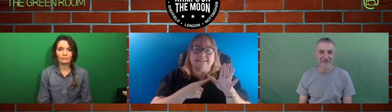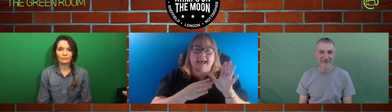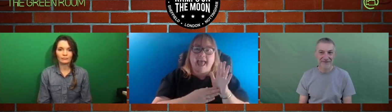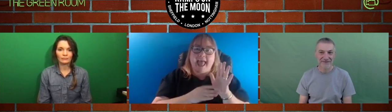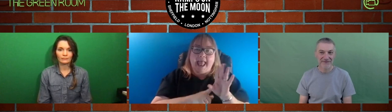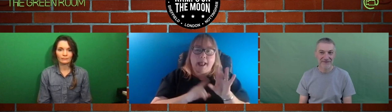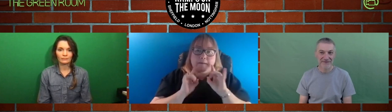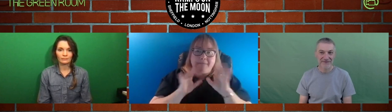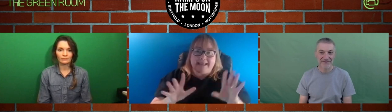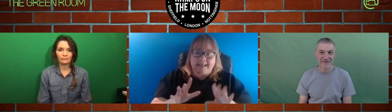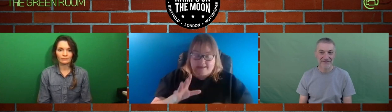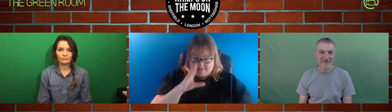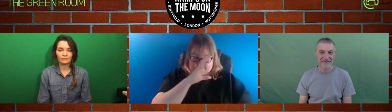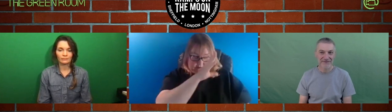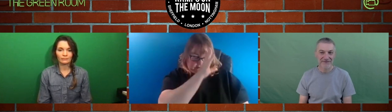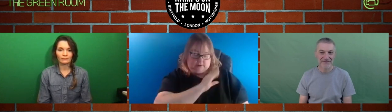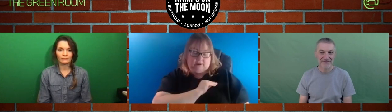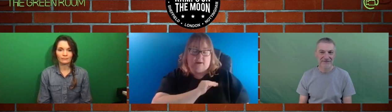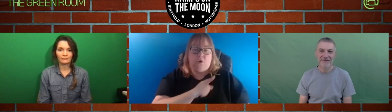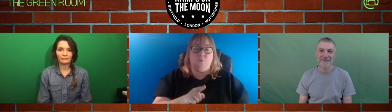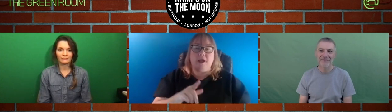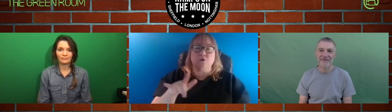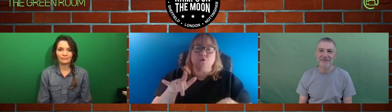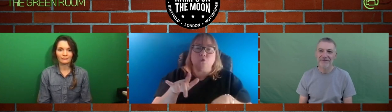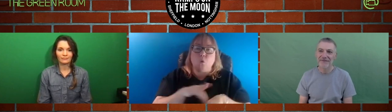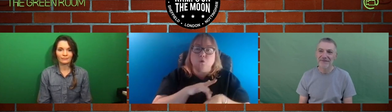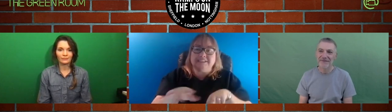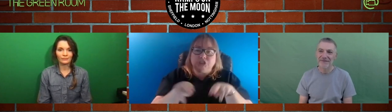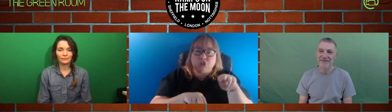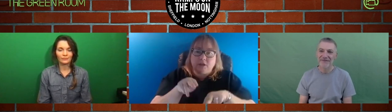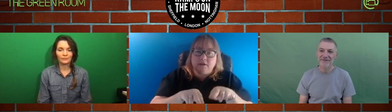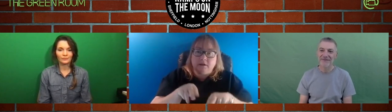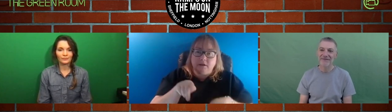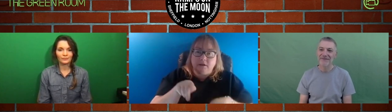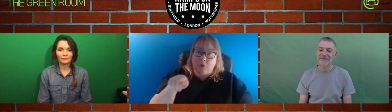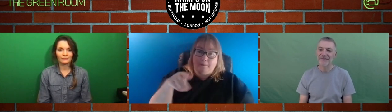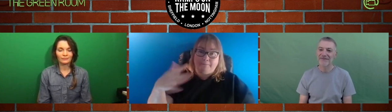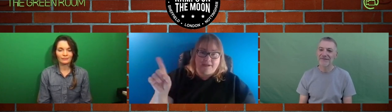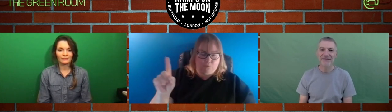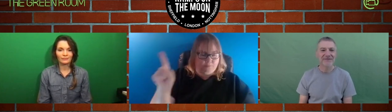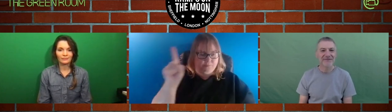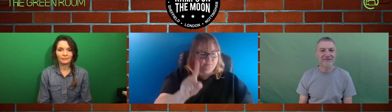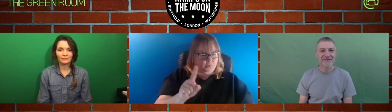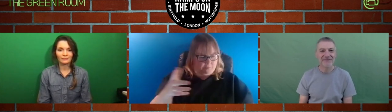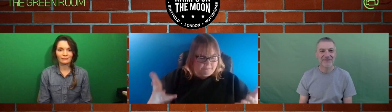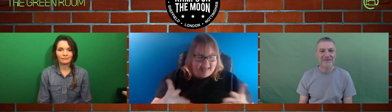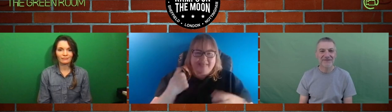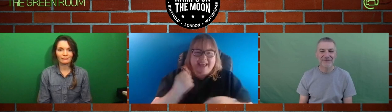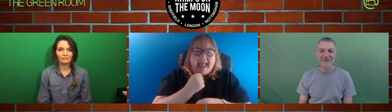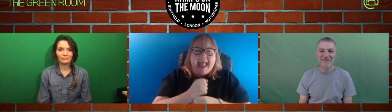audition, you did this brilliant thing Rebekah were you were playing a game I think and you commanded the room and everybody